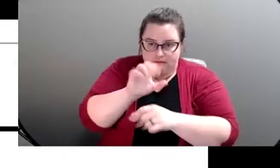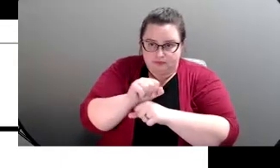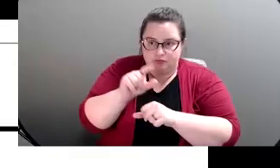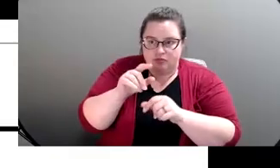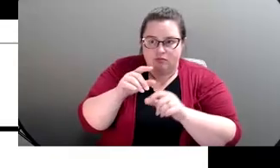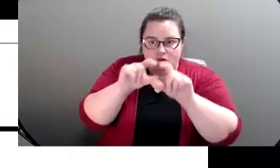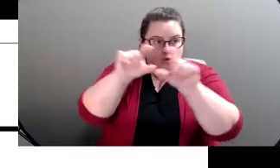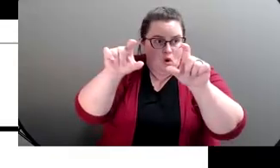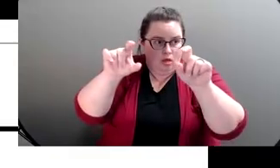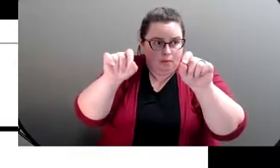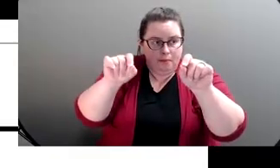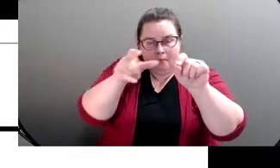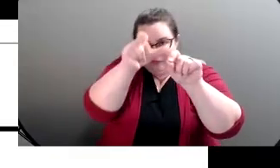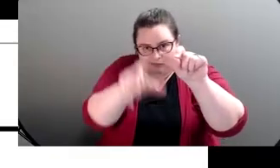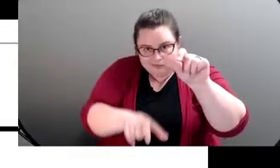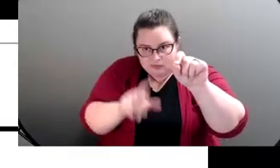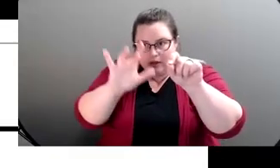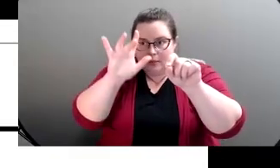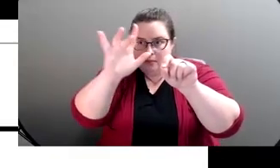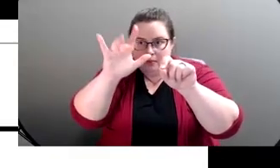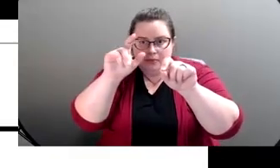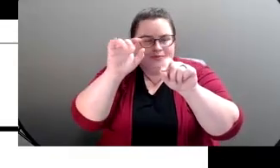you can click on the three dots to message students who.